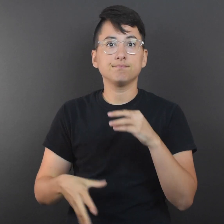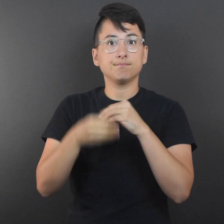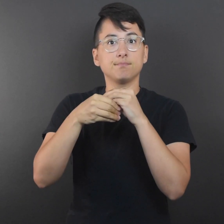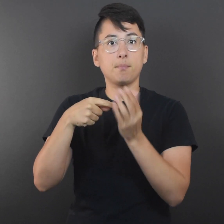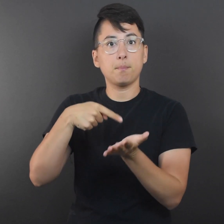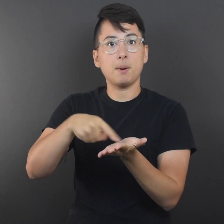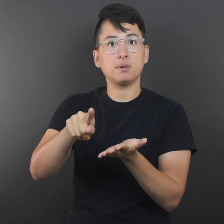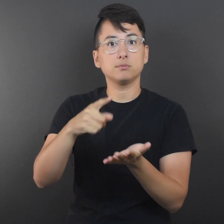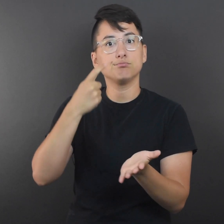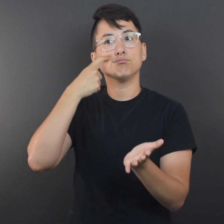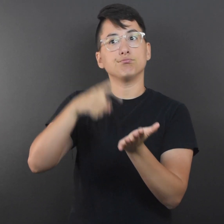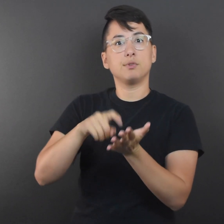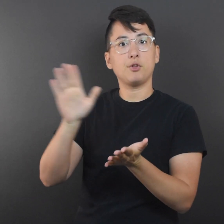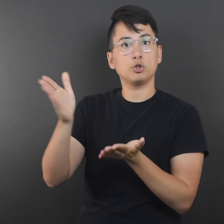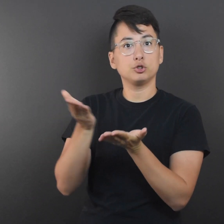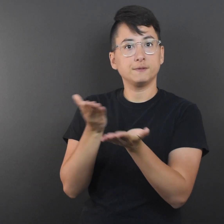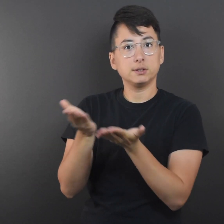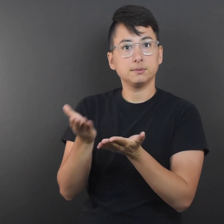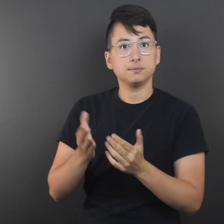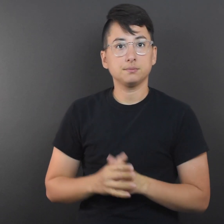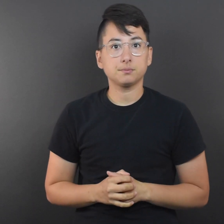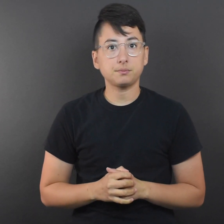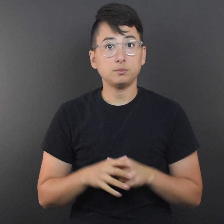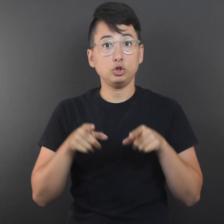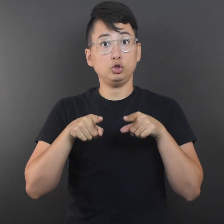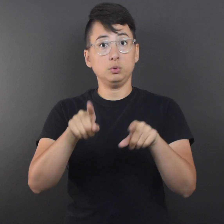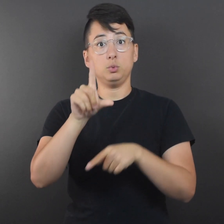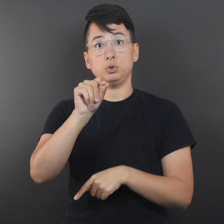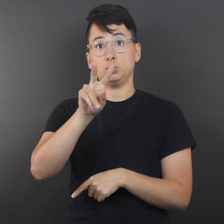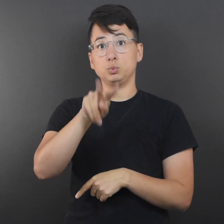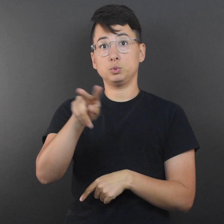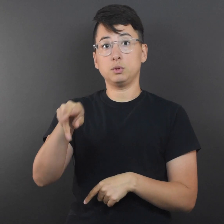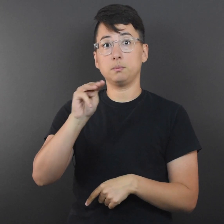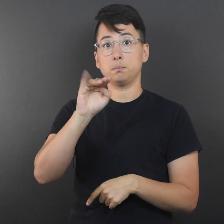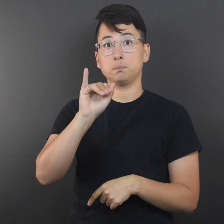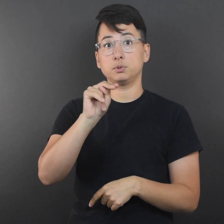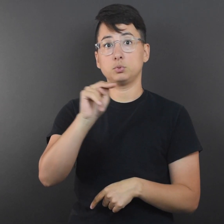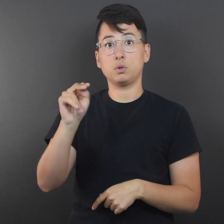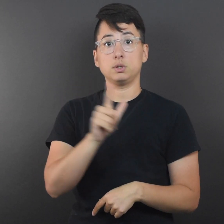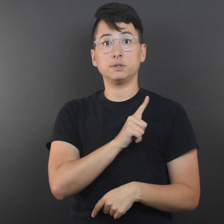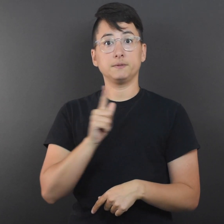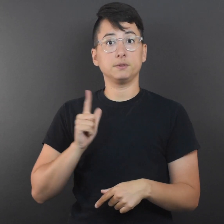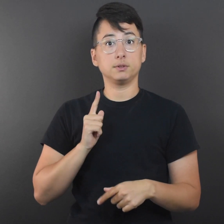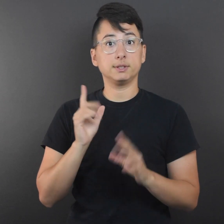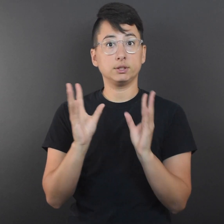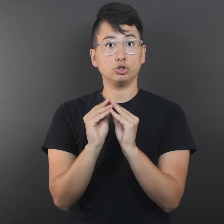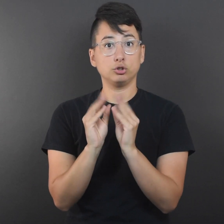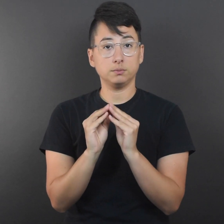During the 2022 Minnesota Legislative session, the Post-9/11 Veteran Service